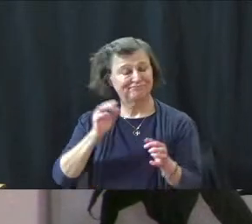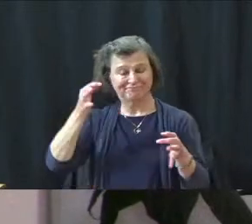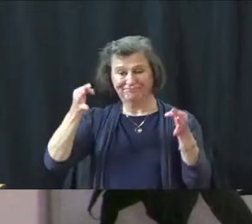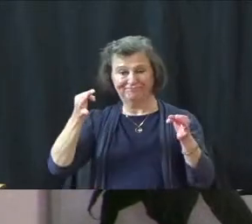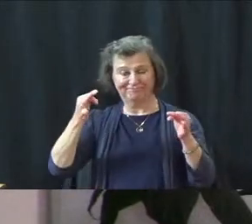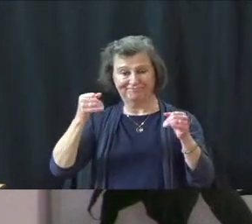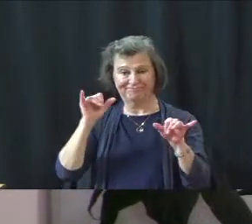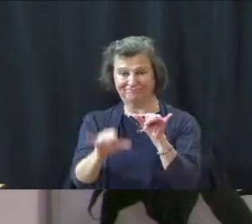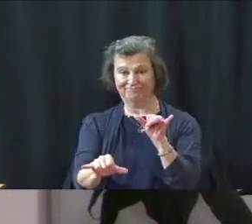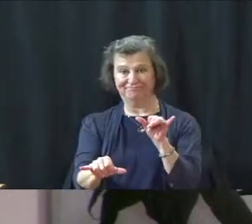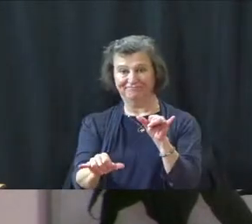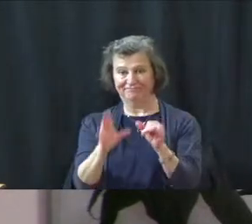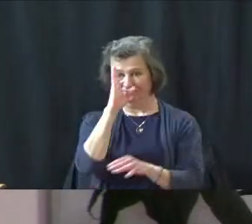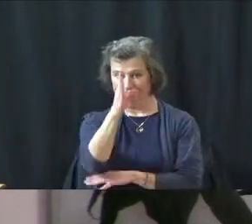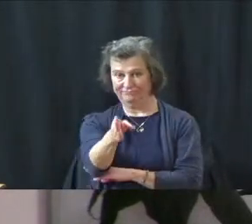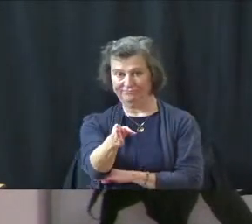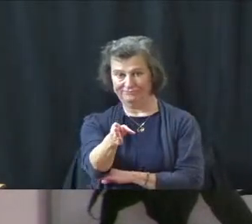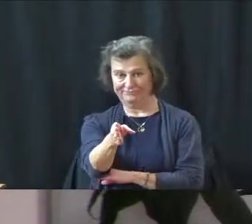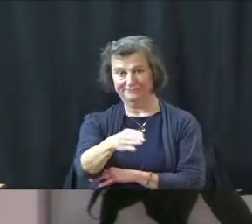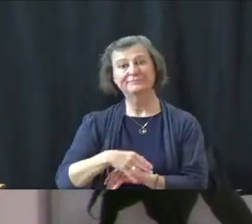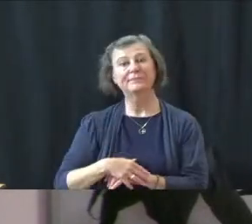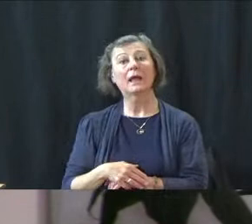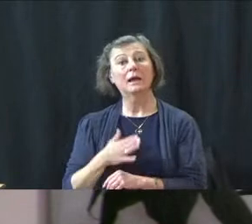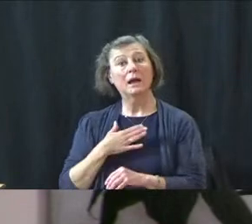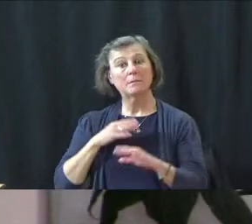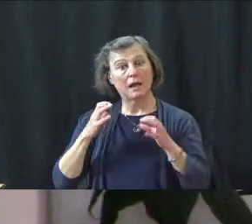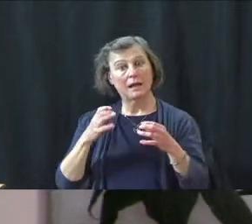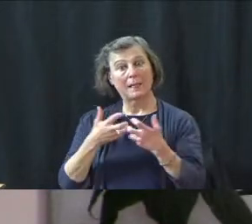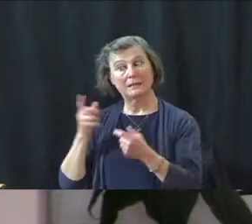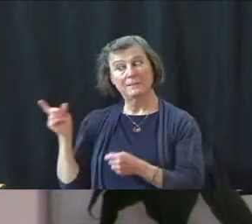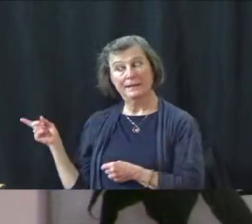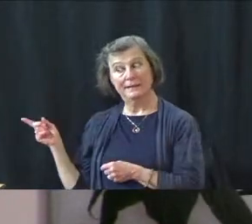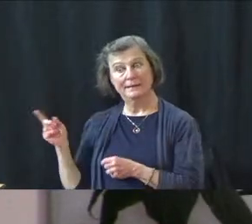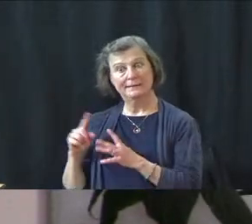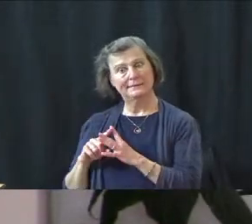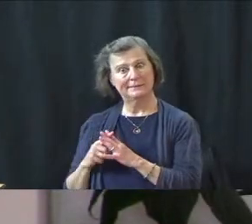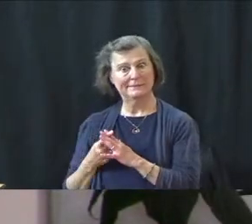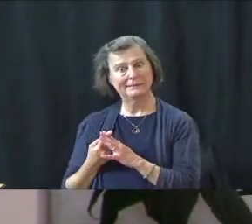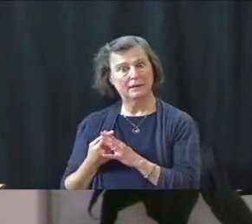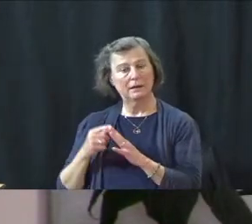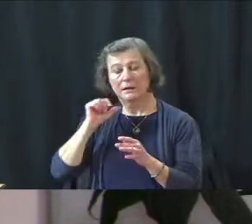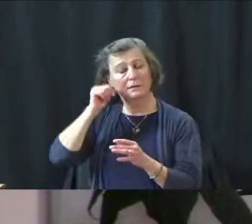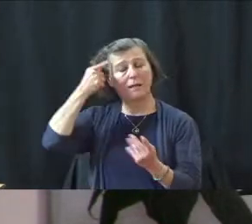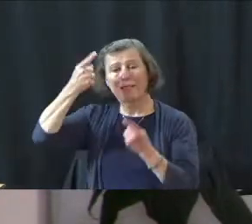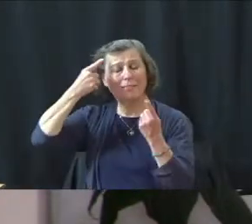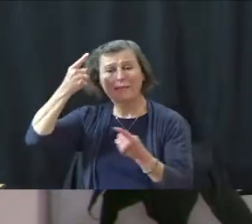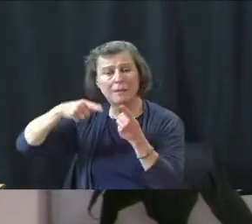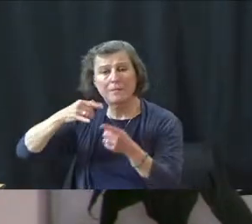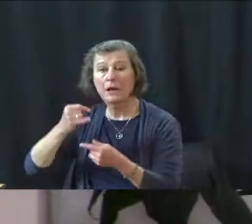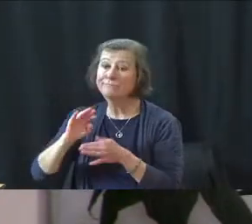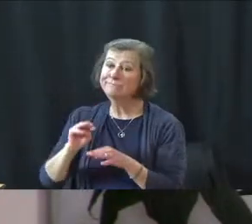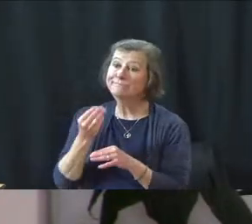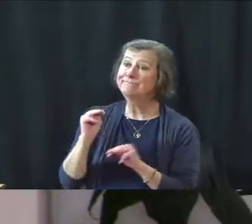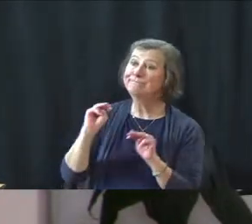Soon enough, my classmate once again began to unconsciously hum this tune.